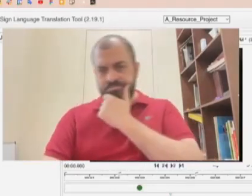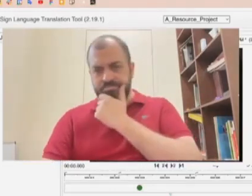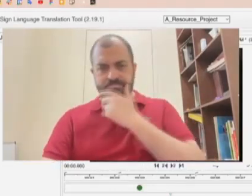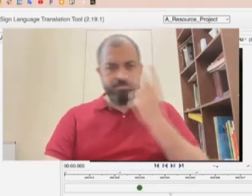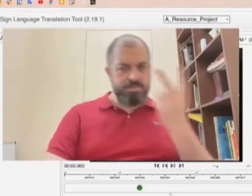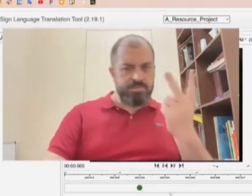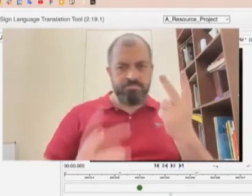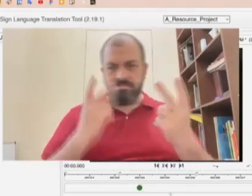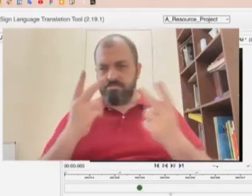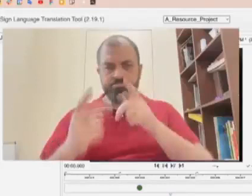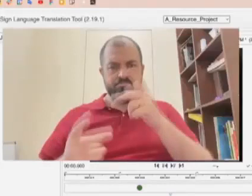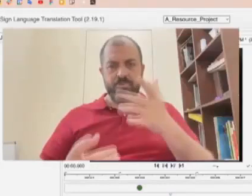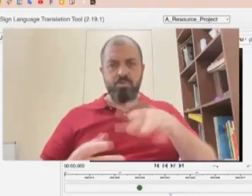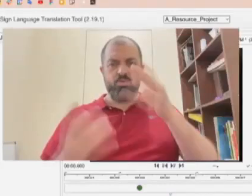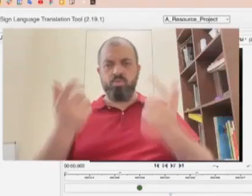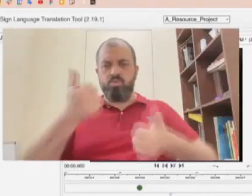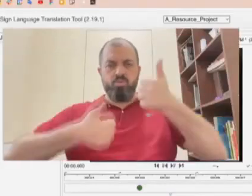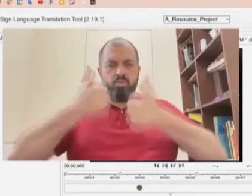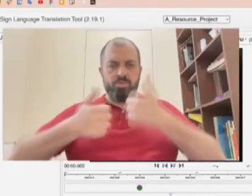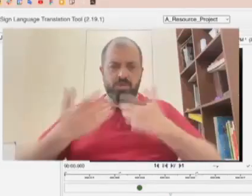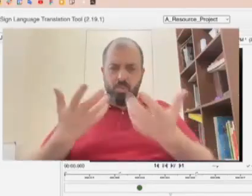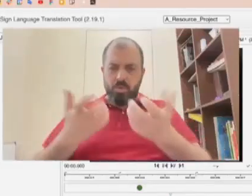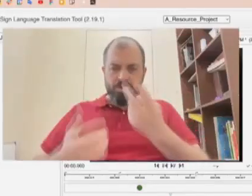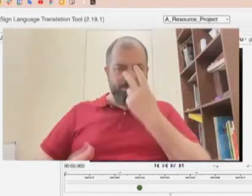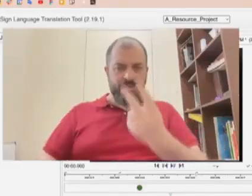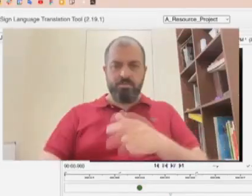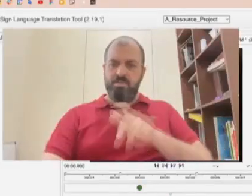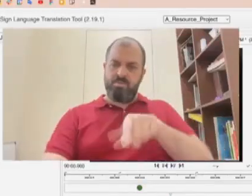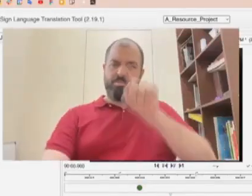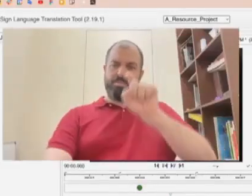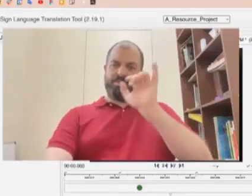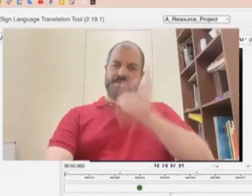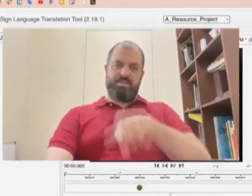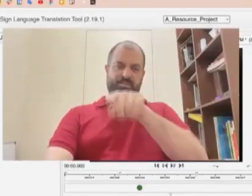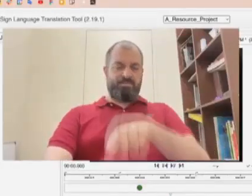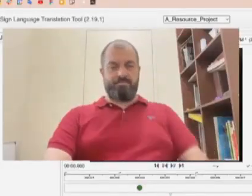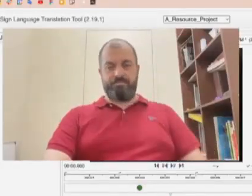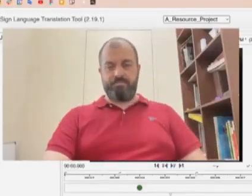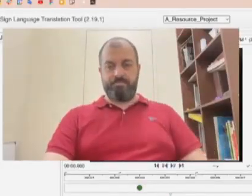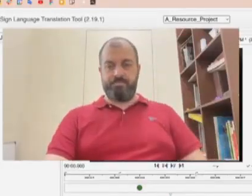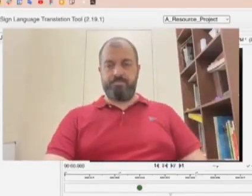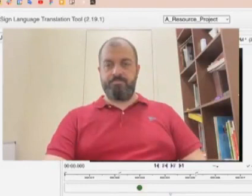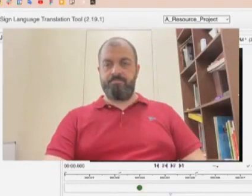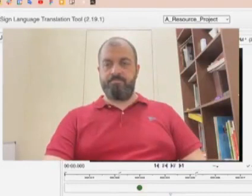So by hovering your cursor over the different video files, and you can see a thumbnail video, decide which one you want to watch.